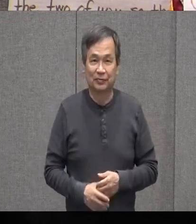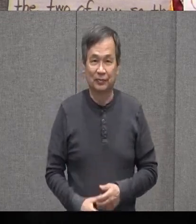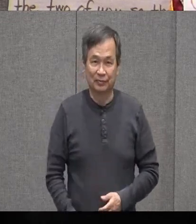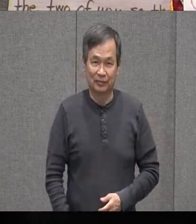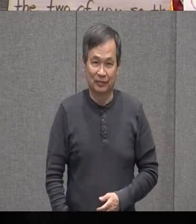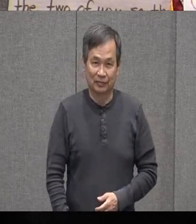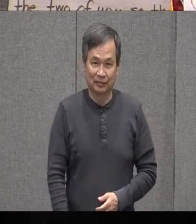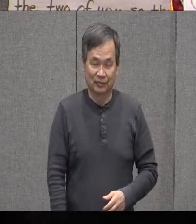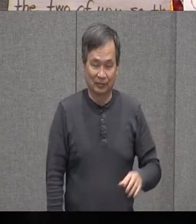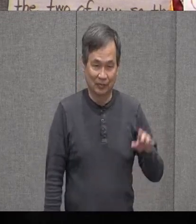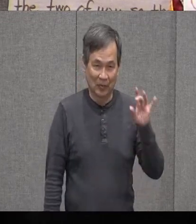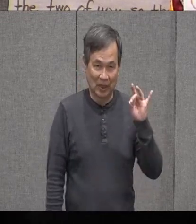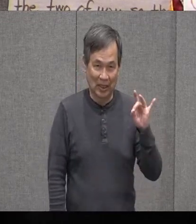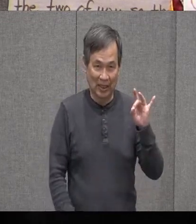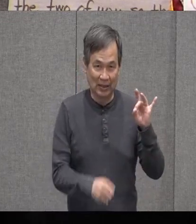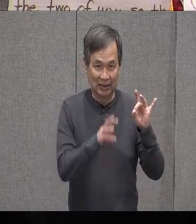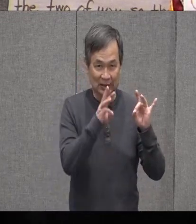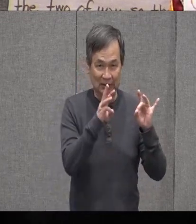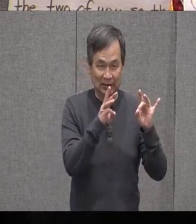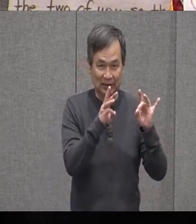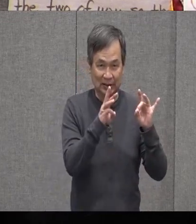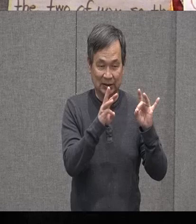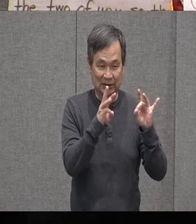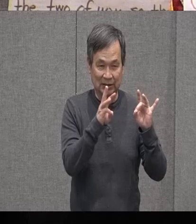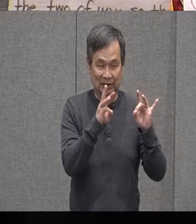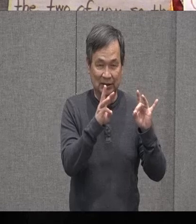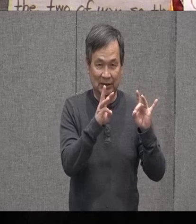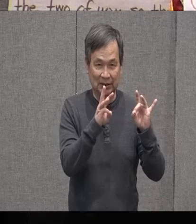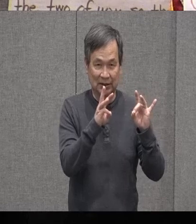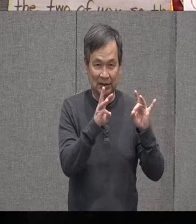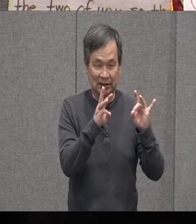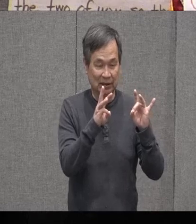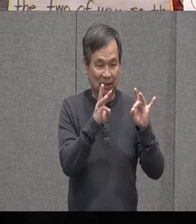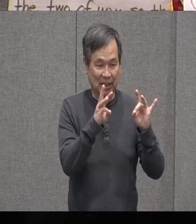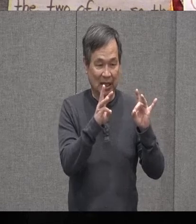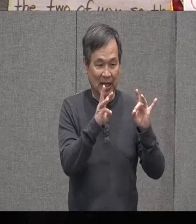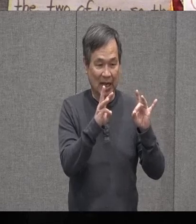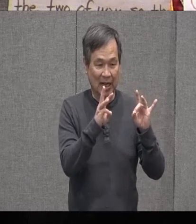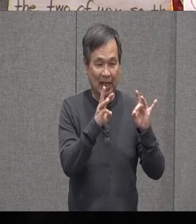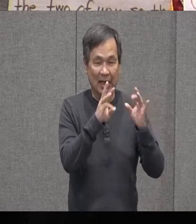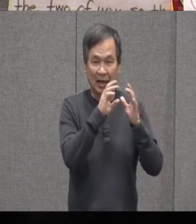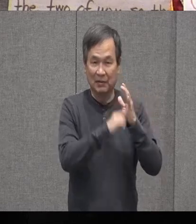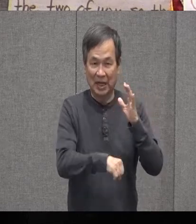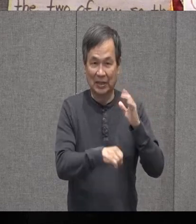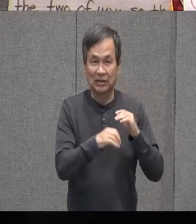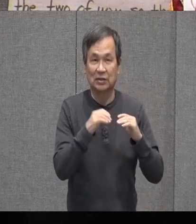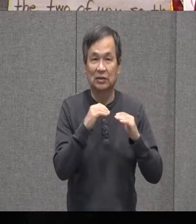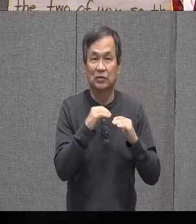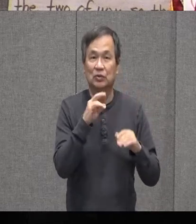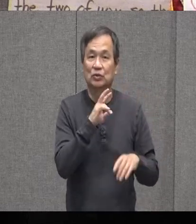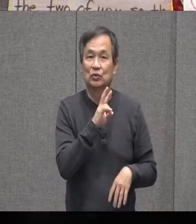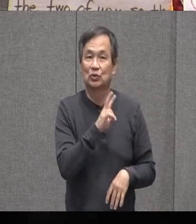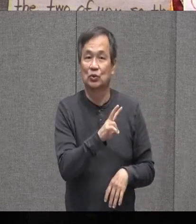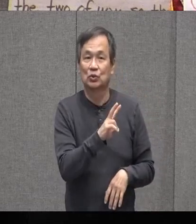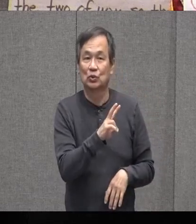I have eight and a six. I'm gonna put that eight because that's the bigger number so eight minus six, that's gonna be two, right? Right.